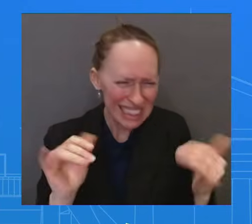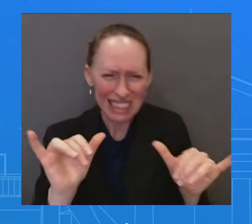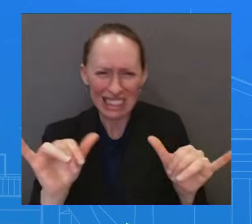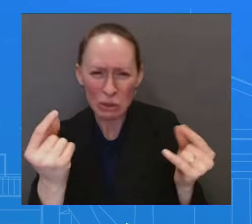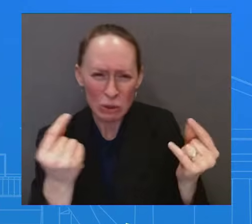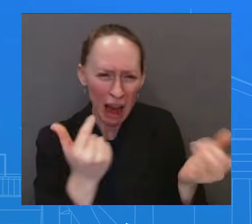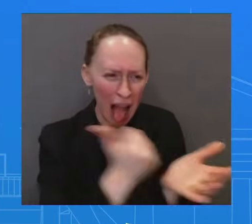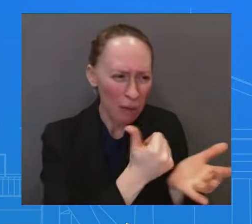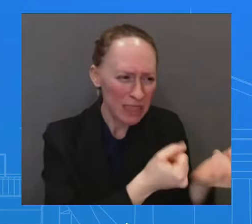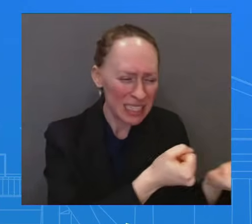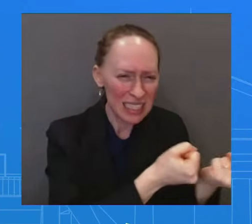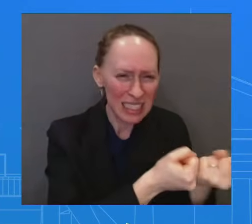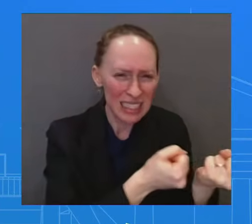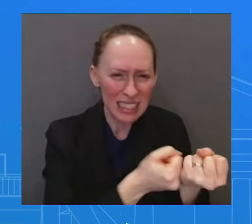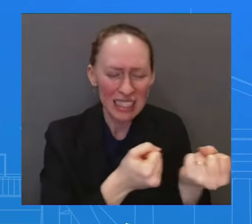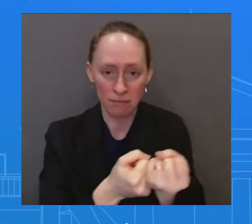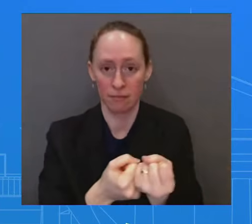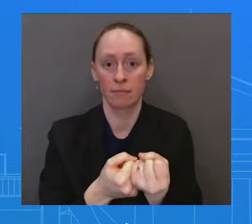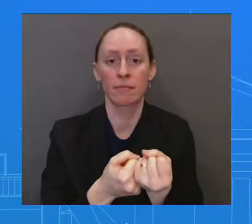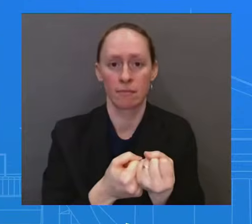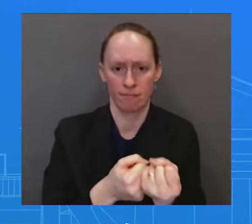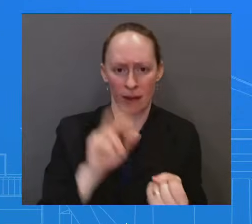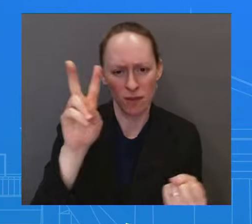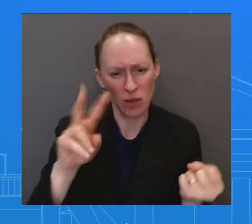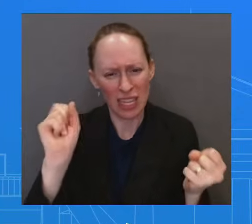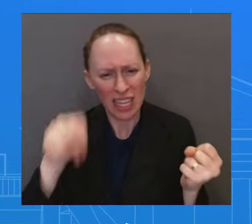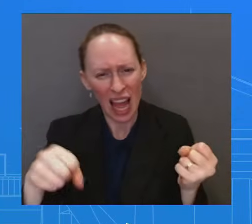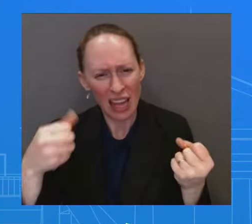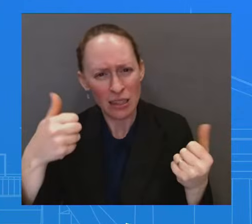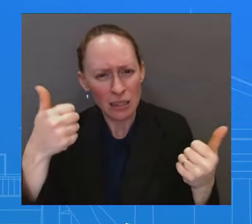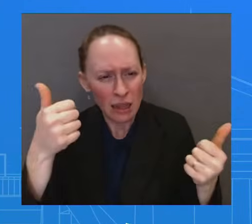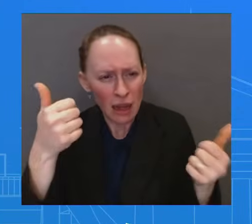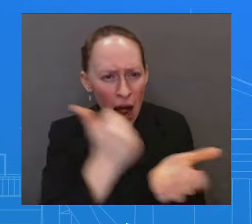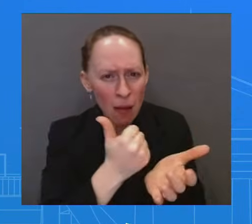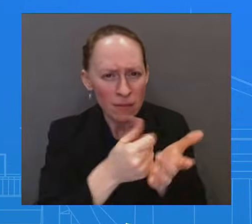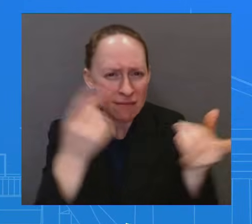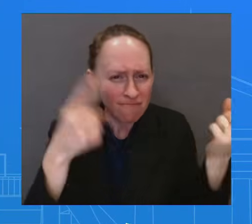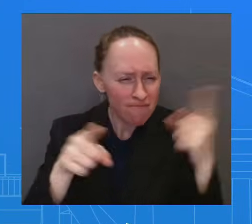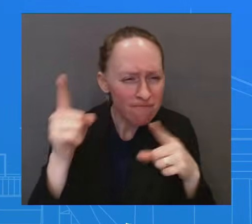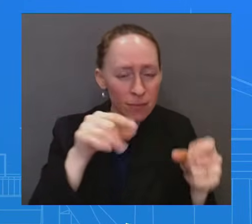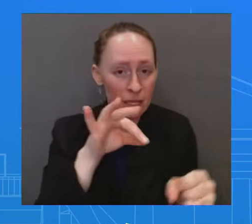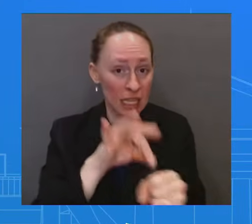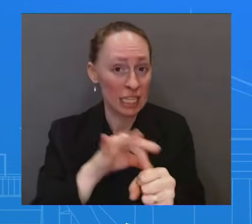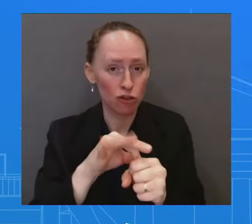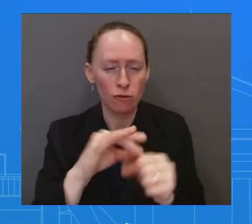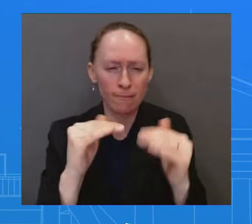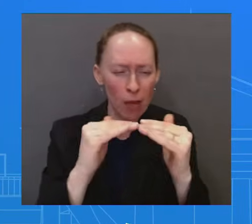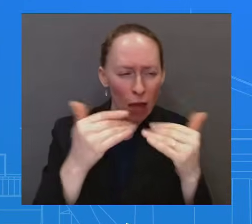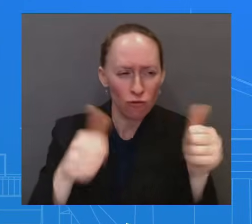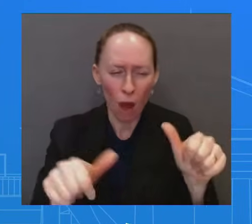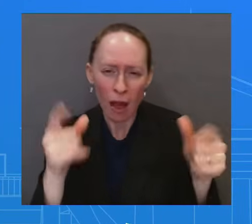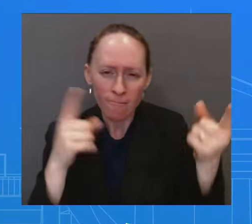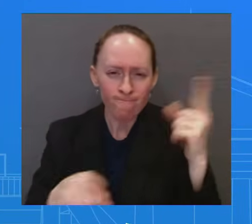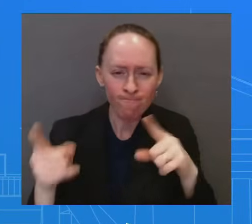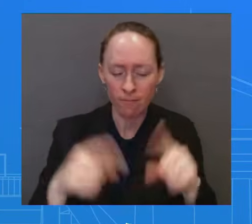It's the end of the year. I think a lot of -- as you can see in the other questions -- Americans are reflecting on this humanitarian crisis. You know, we've seen the estimates